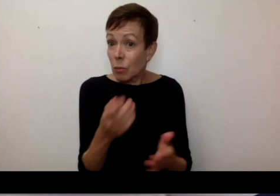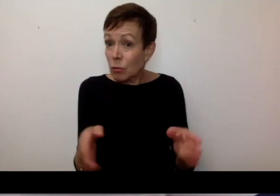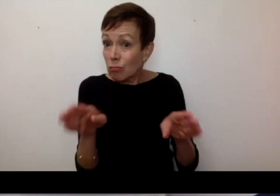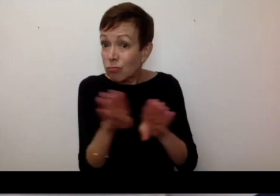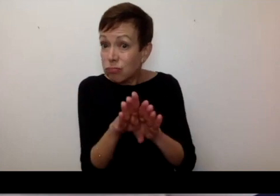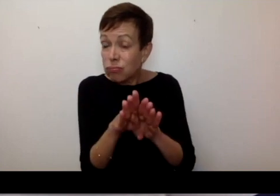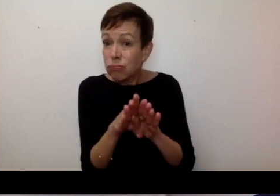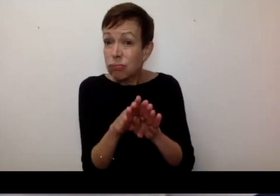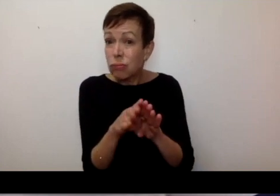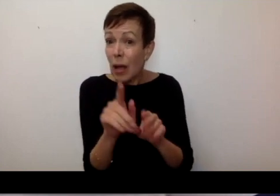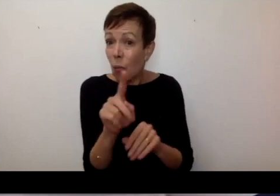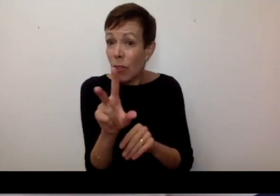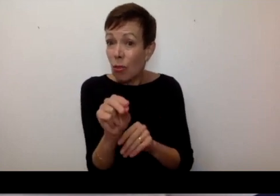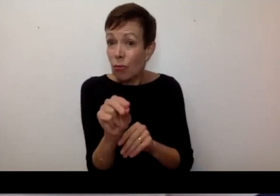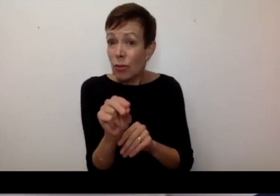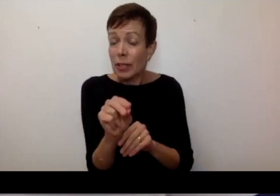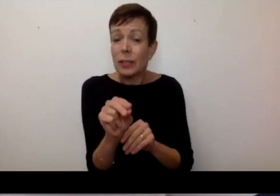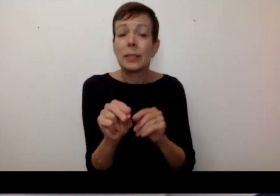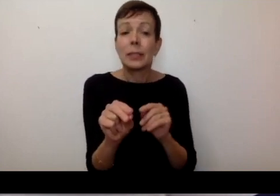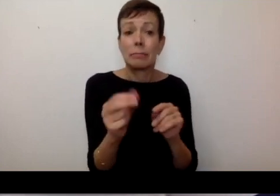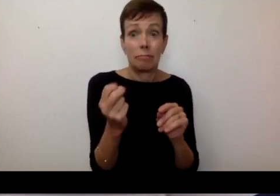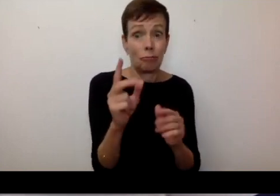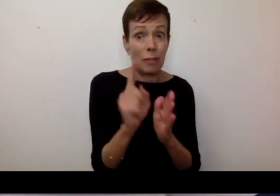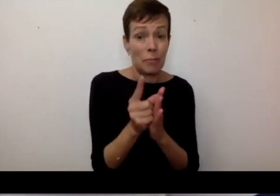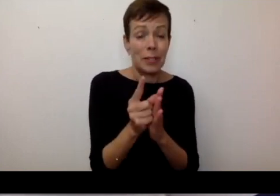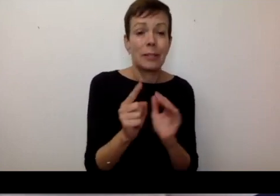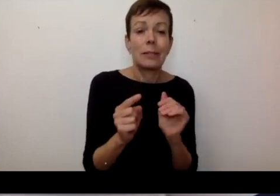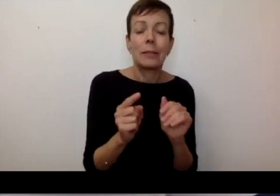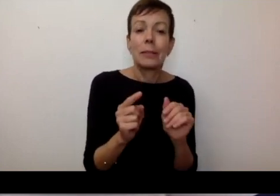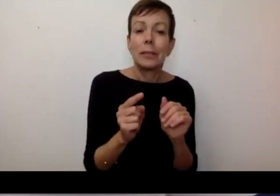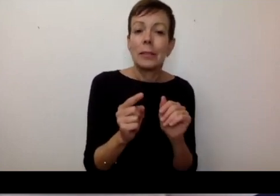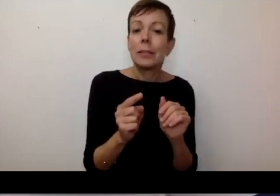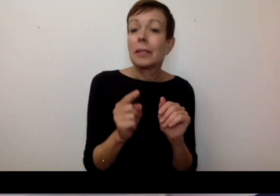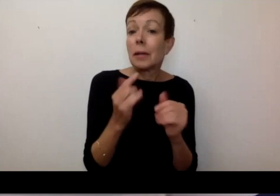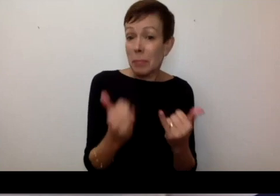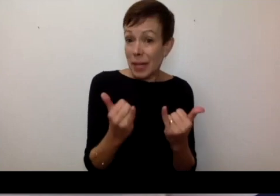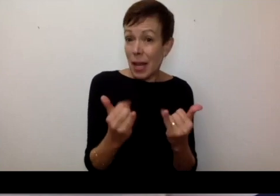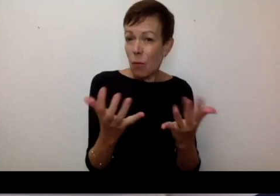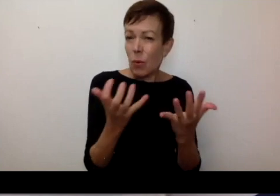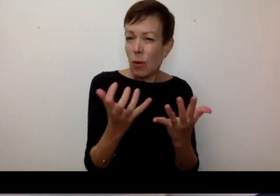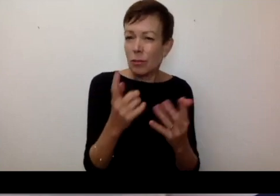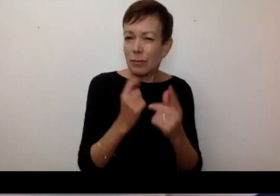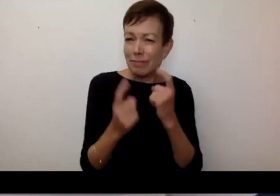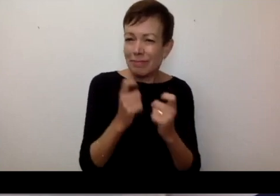this is a great opportunity for us to engage with our fantastic panelists